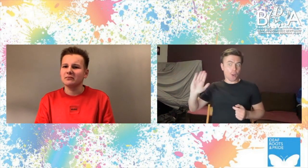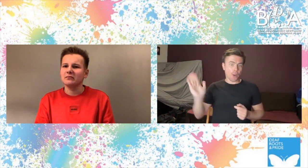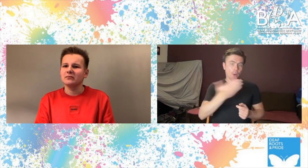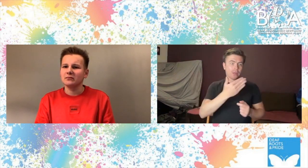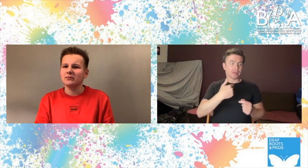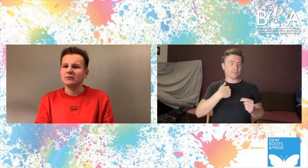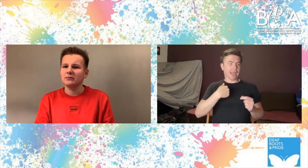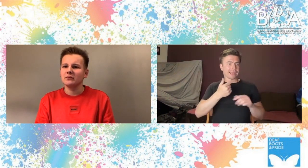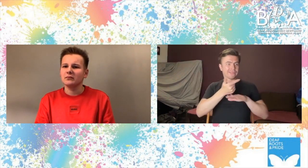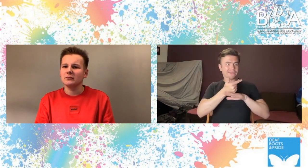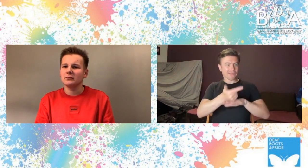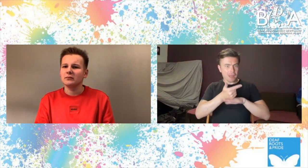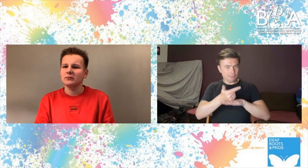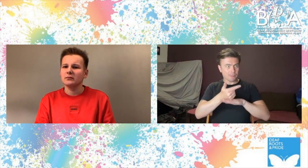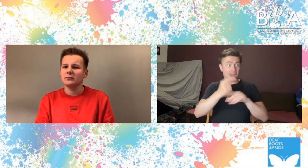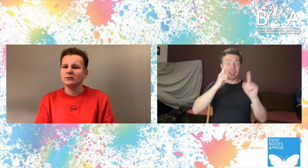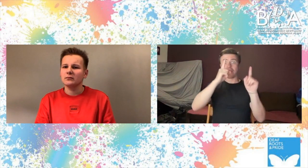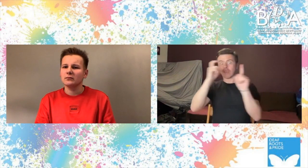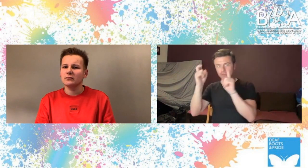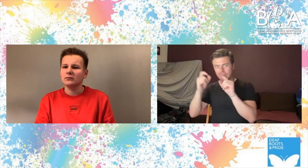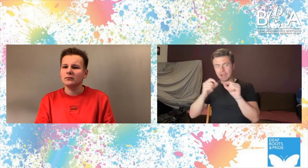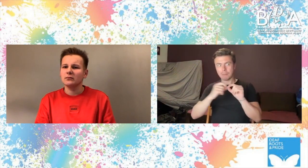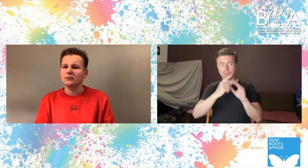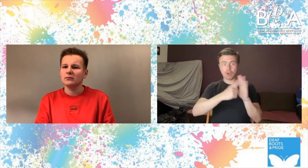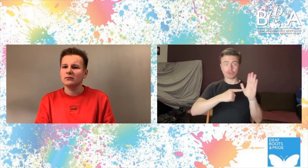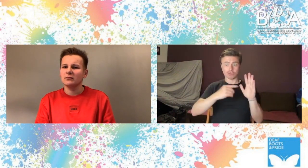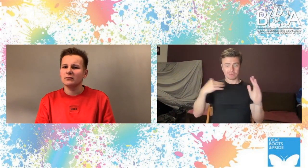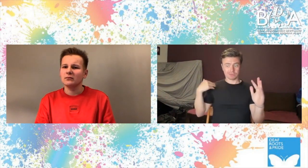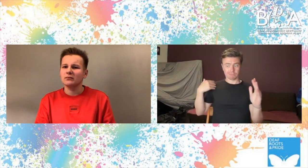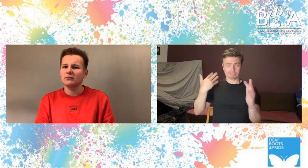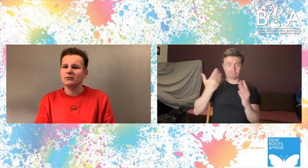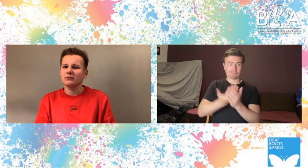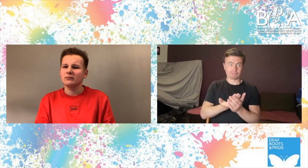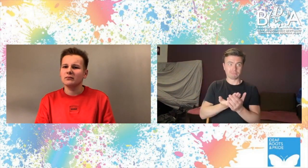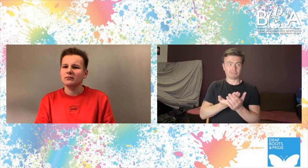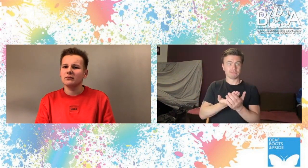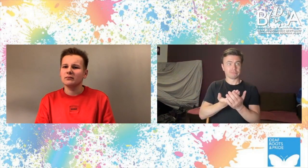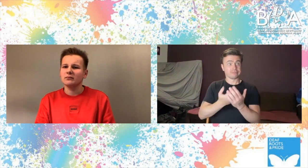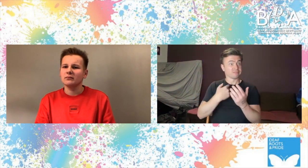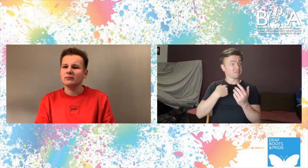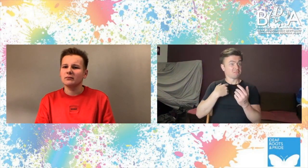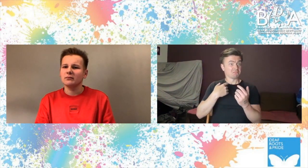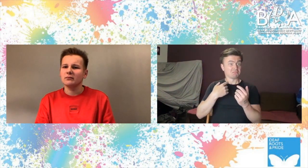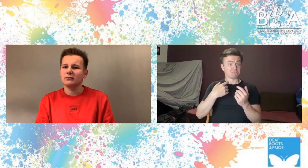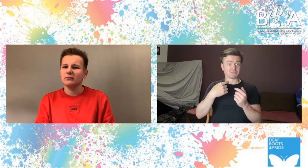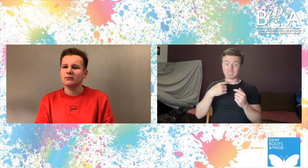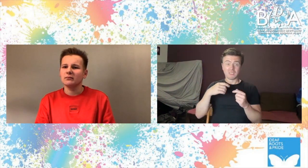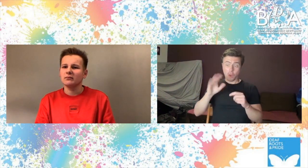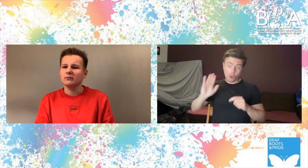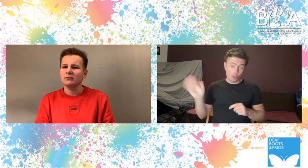films and all of the photographs I have taken to date, they are all successes as